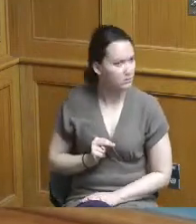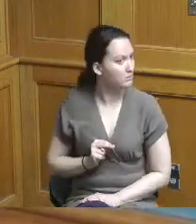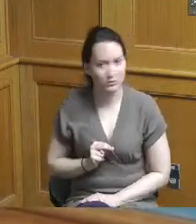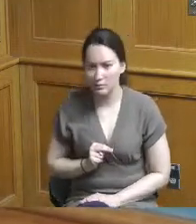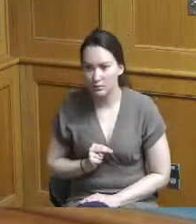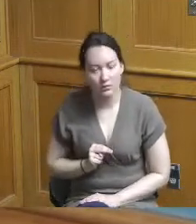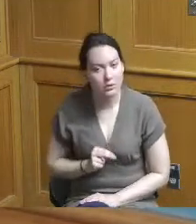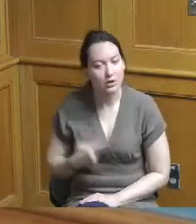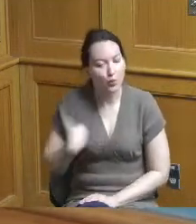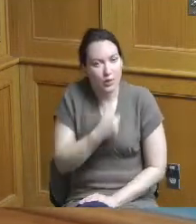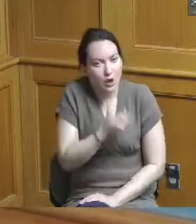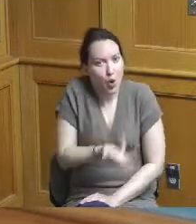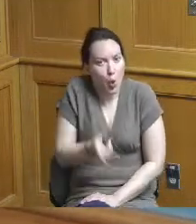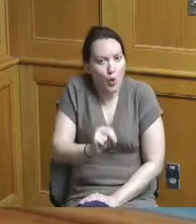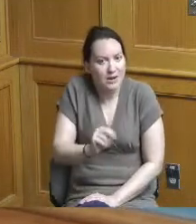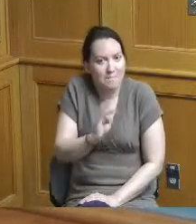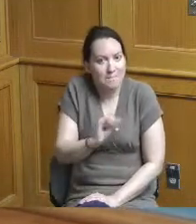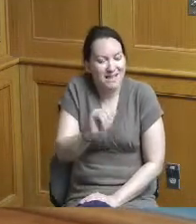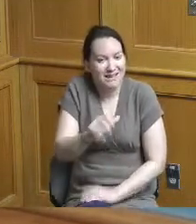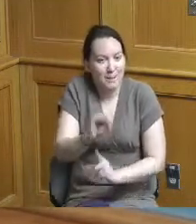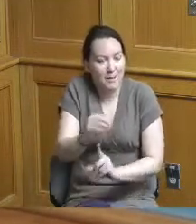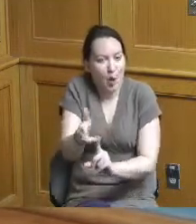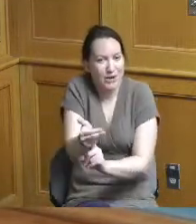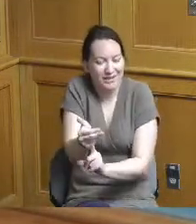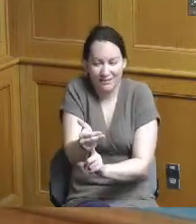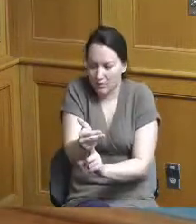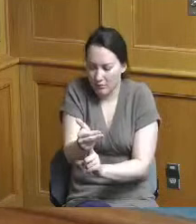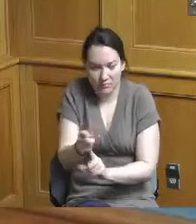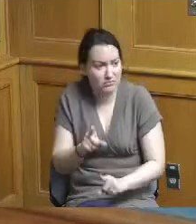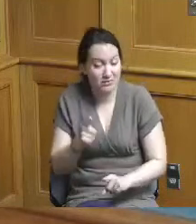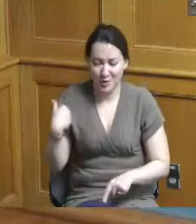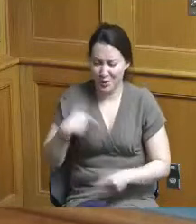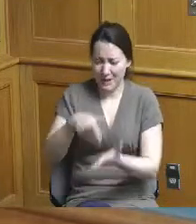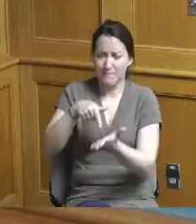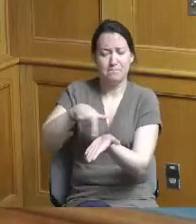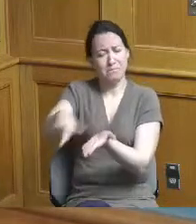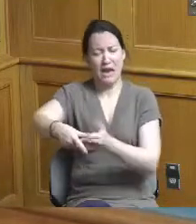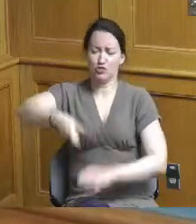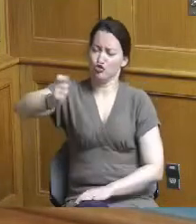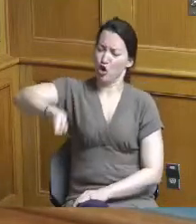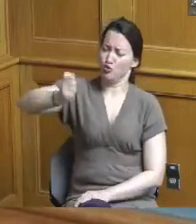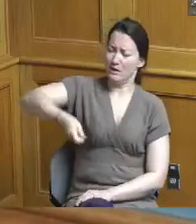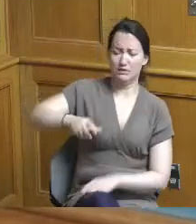even own a millennium right now the thing what we want us to pay a judgment in sight Readiness and